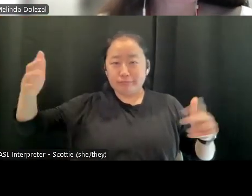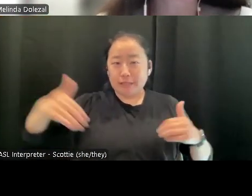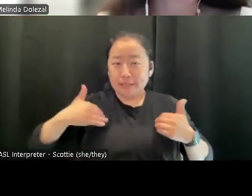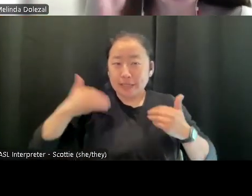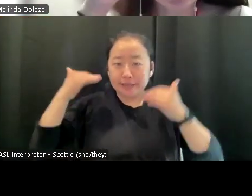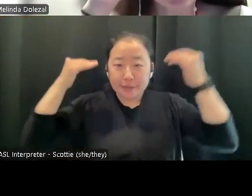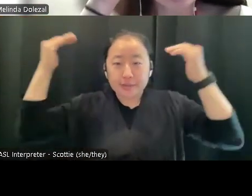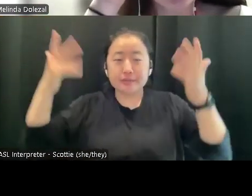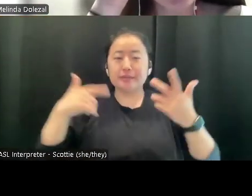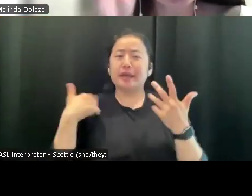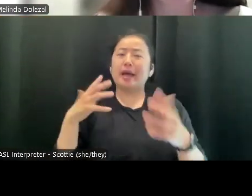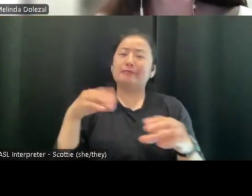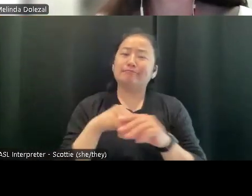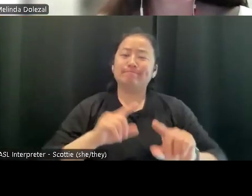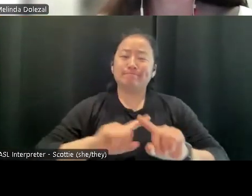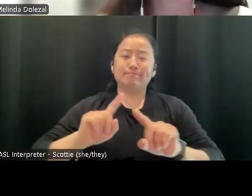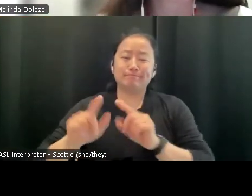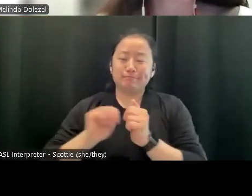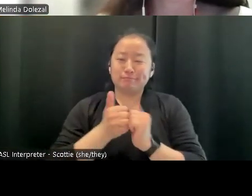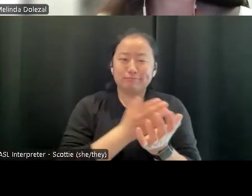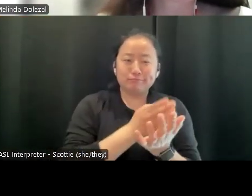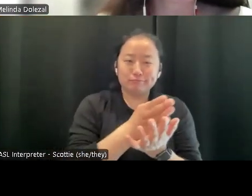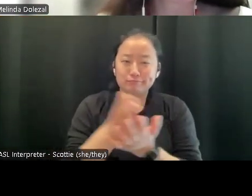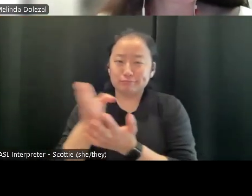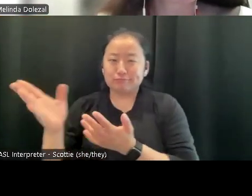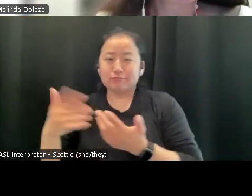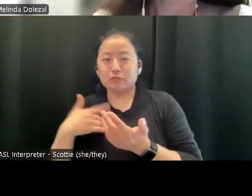can play a variety of sports activities to cater to different interests and abilities.